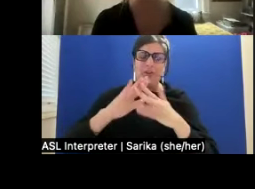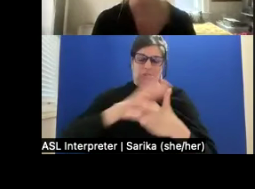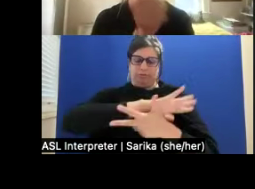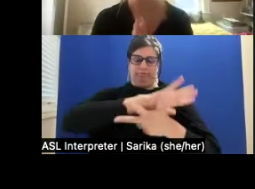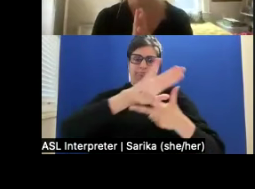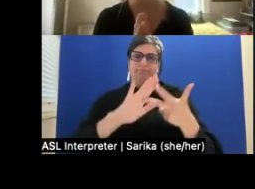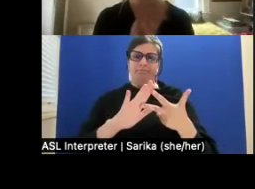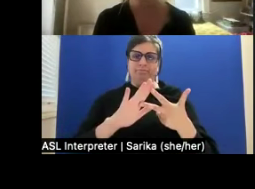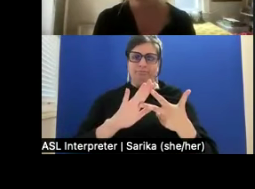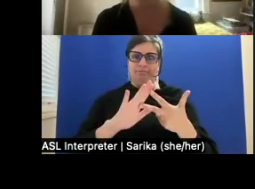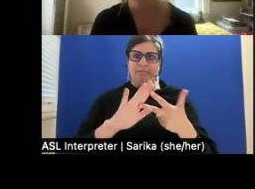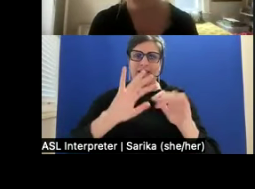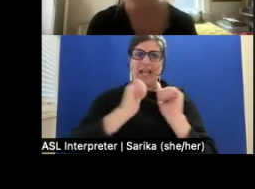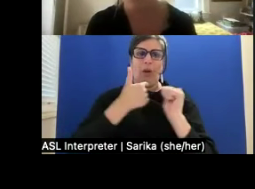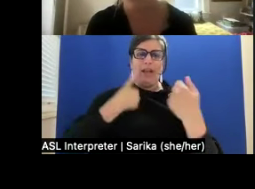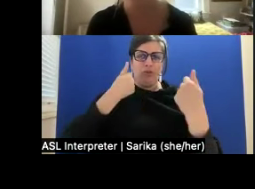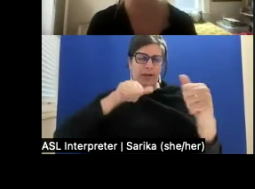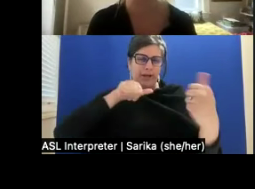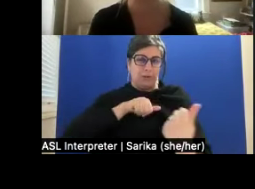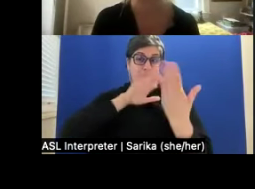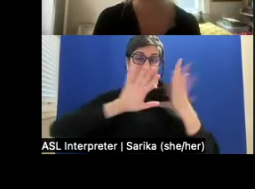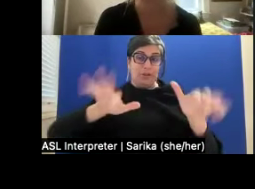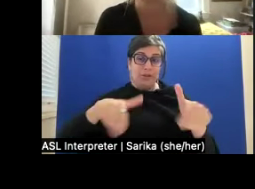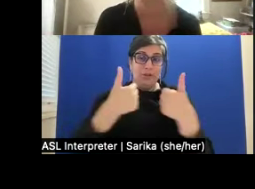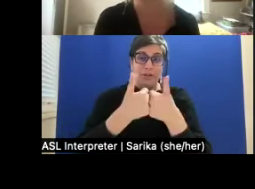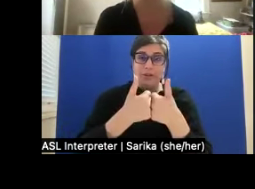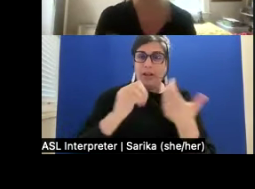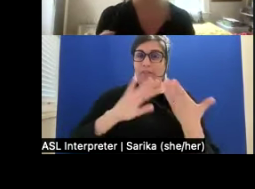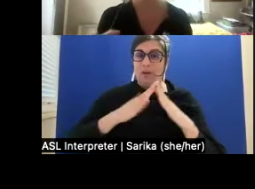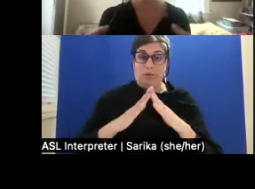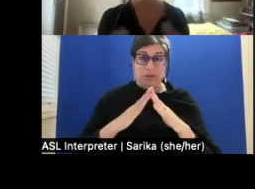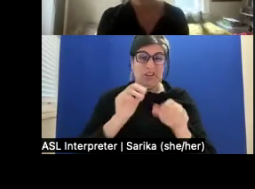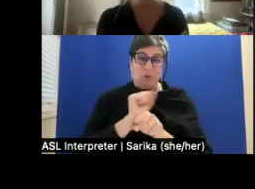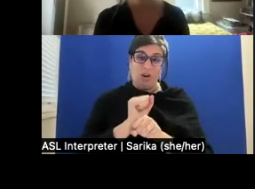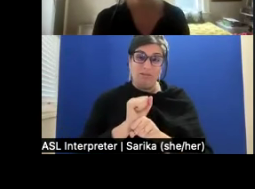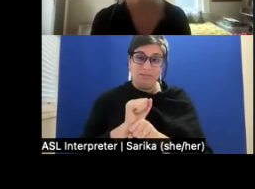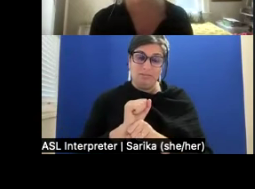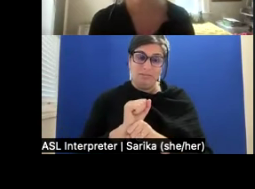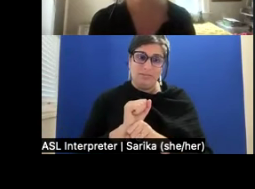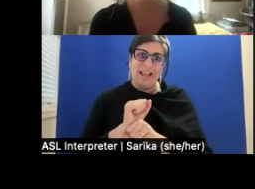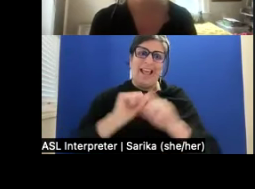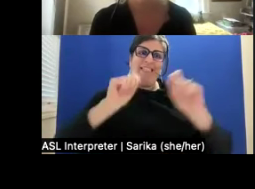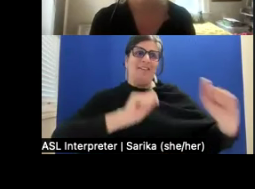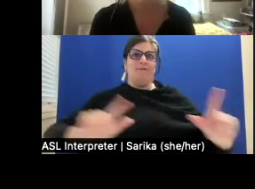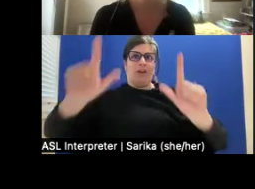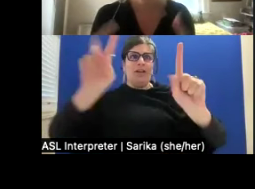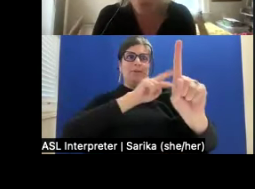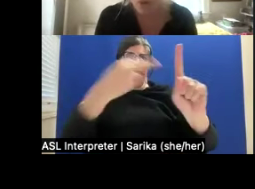in which I try to address the challenges of community work. And is the framework in which the work